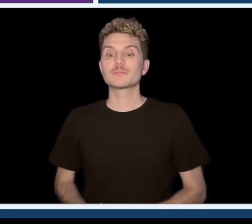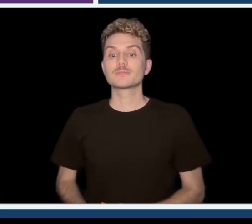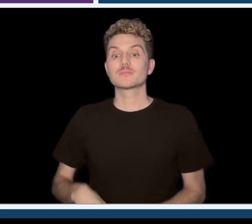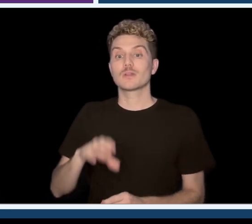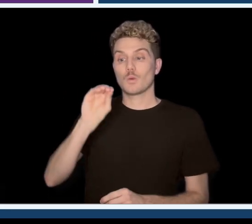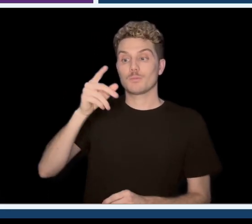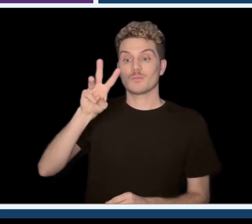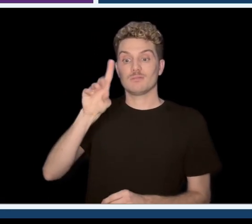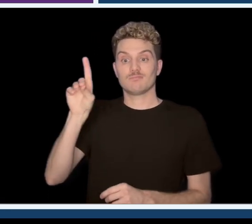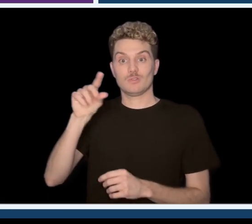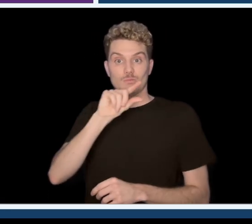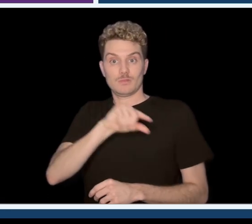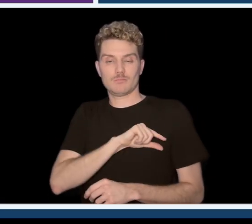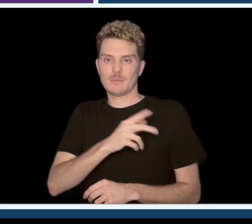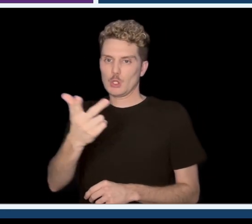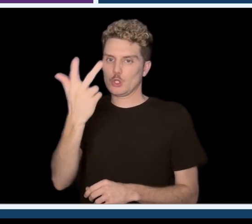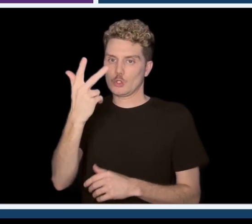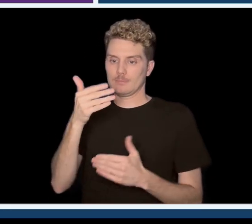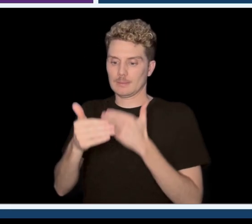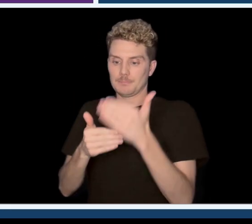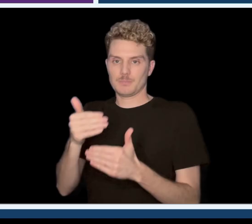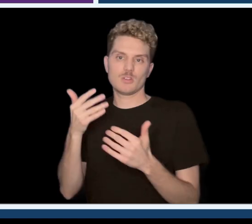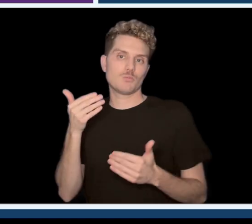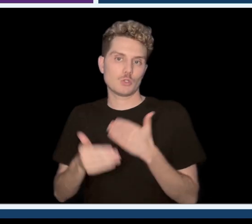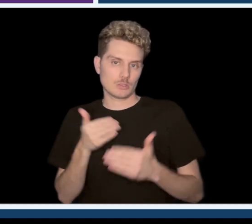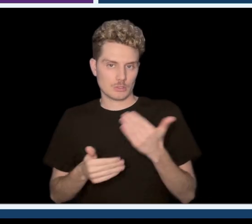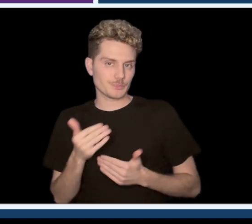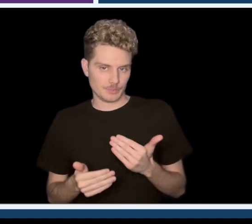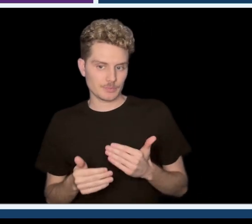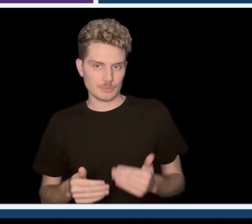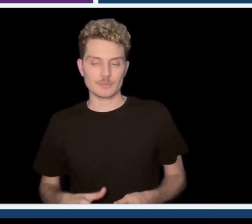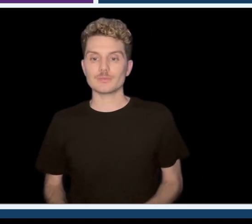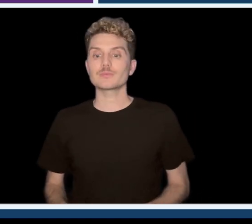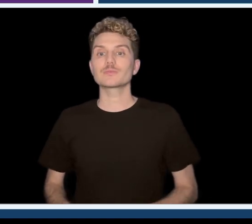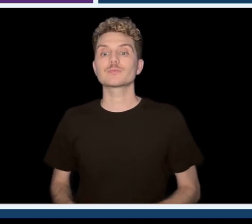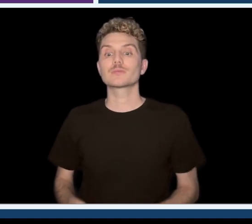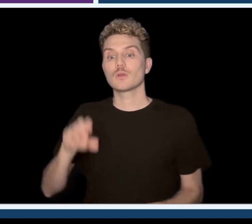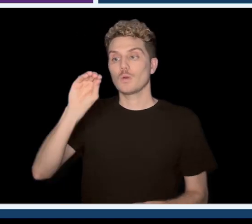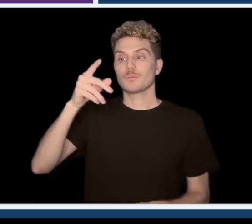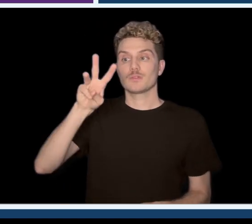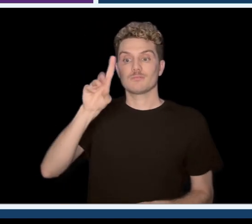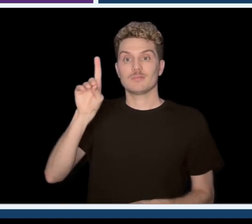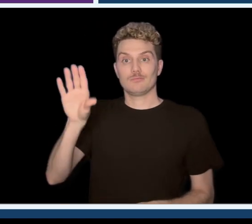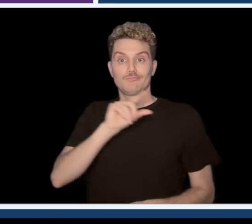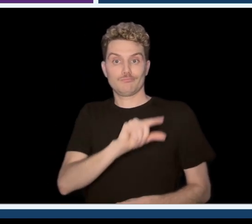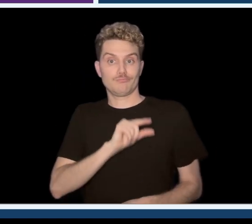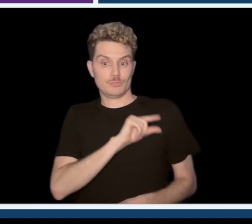The OPWDD Eligibility Three Step Process OPWDD ‘s eligibility